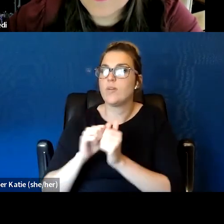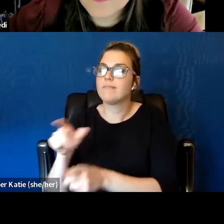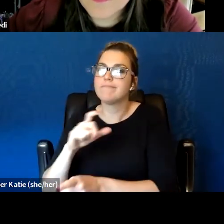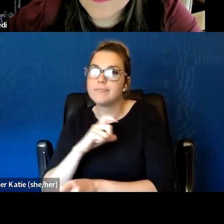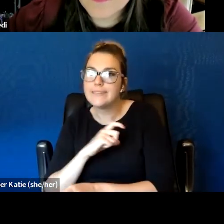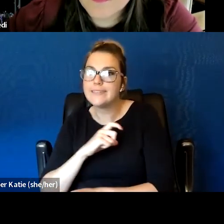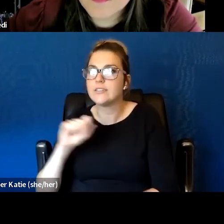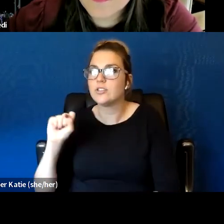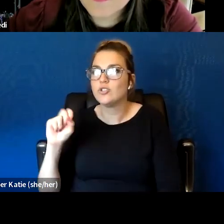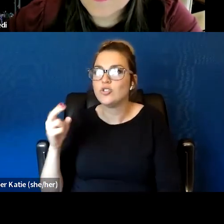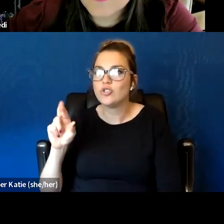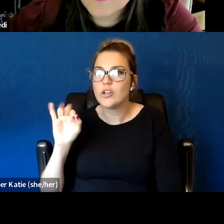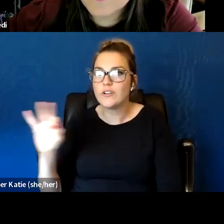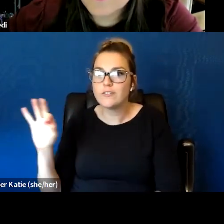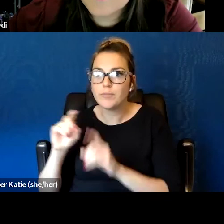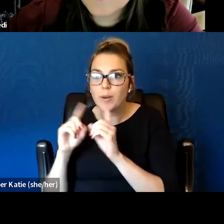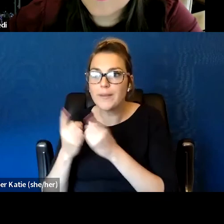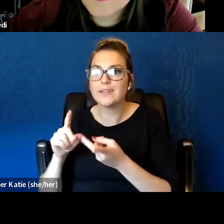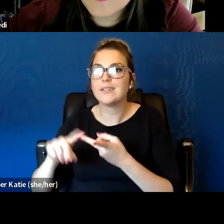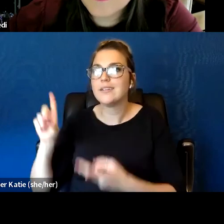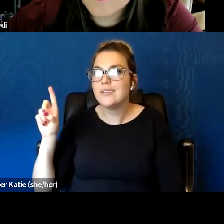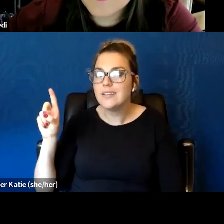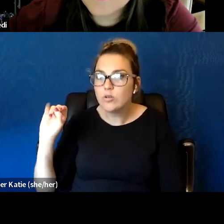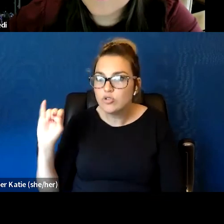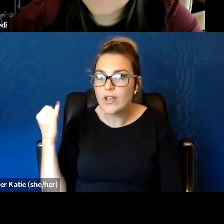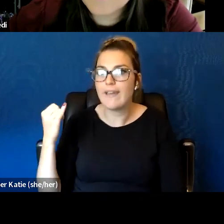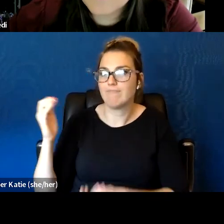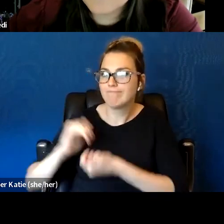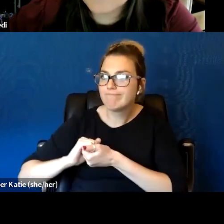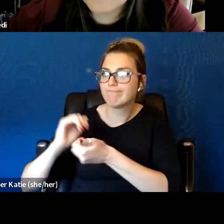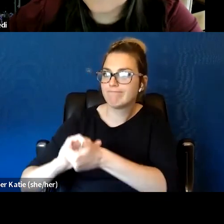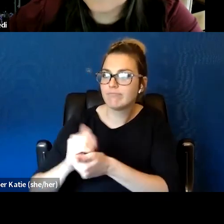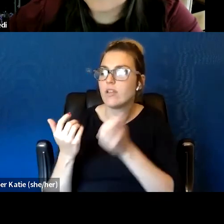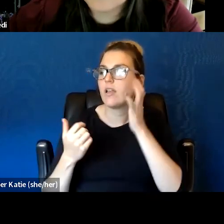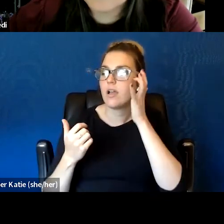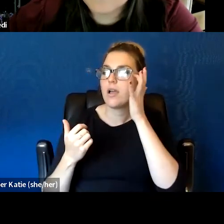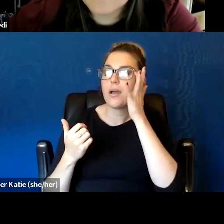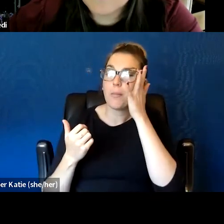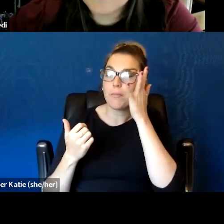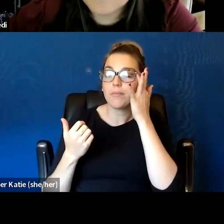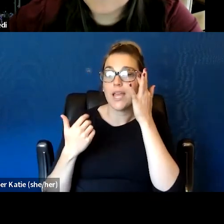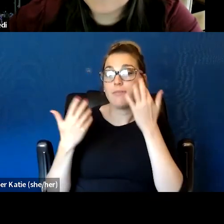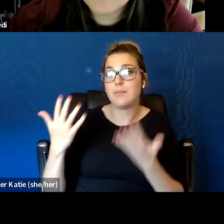So I think being able to pull forward that, you know, this is happening in some places and there are agreements,